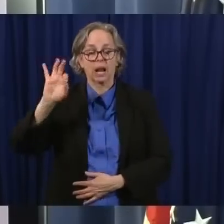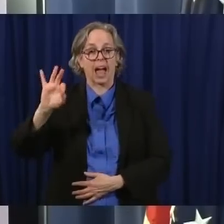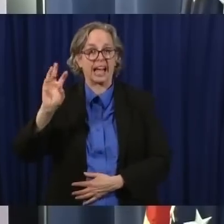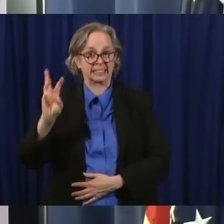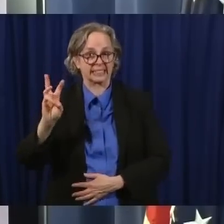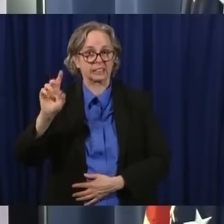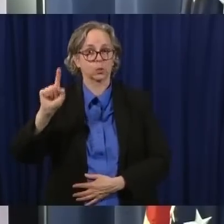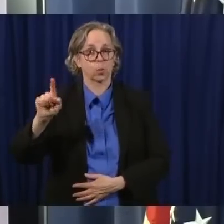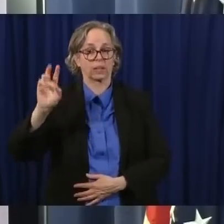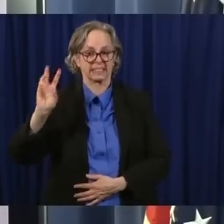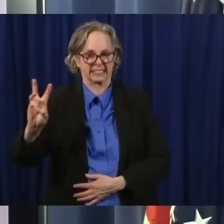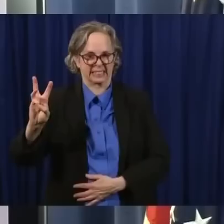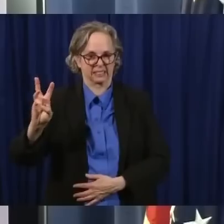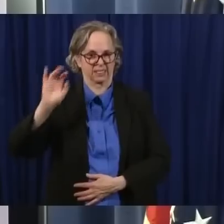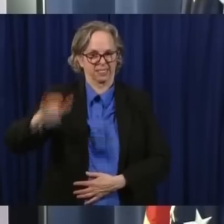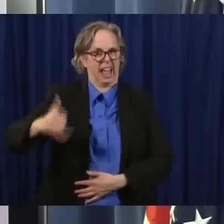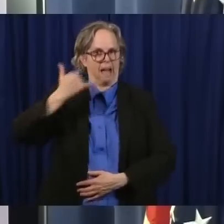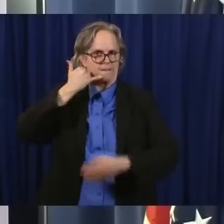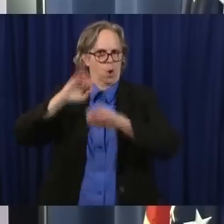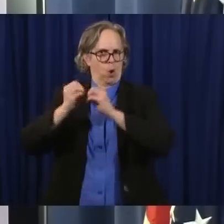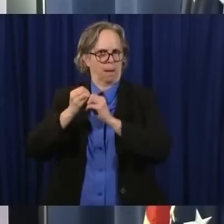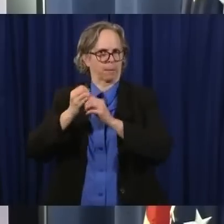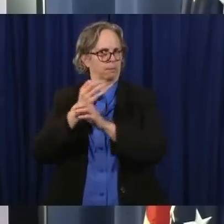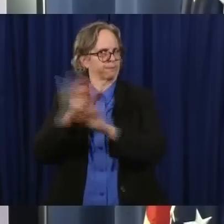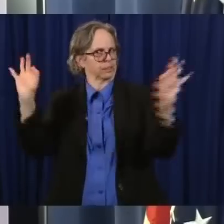RESOURCES TO ALL OHIOANS. THE NUMBER FOR THE COVID